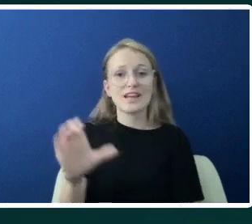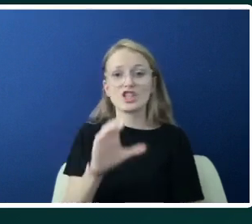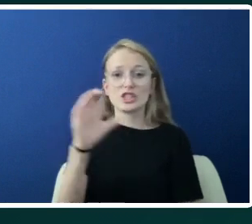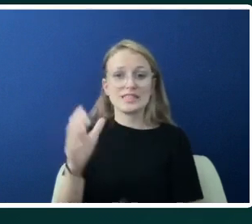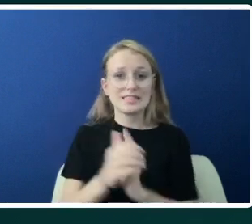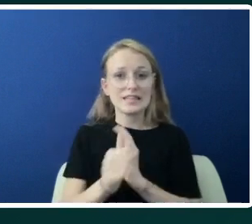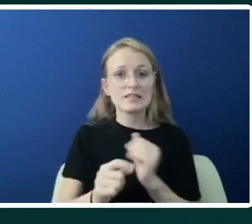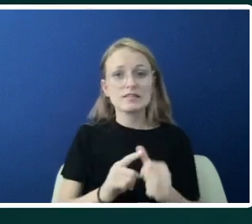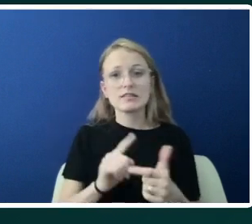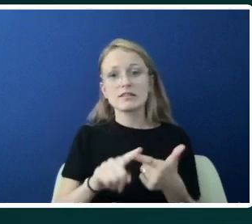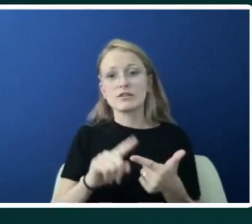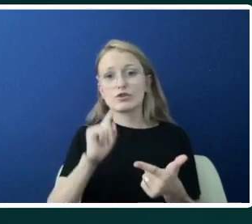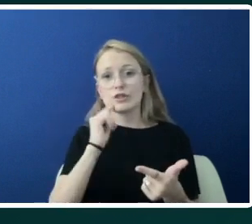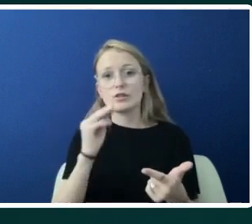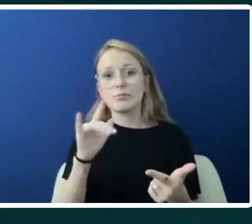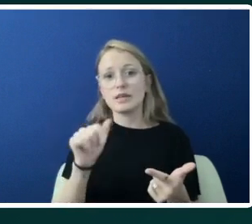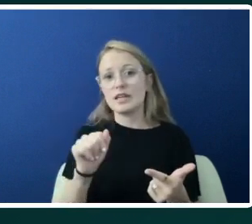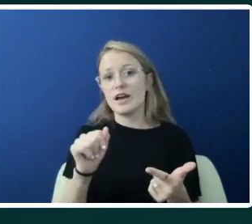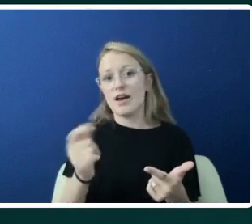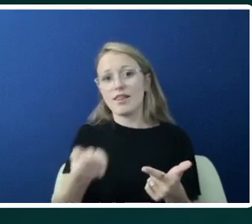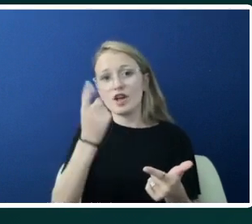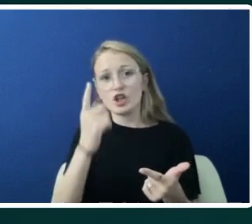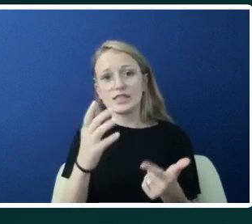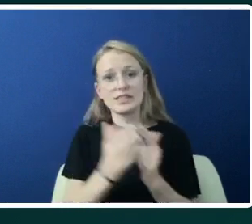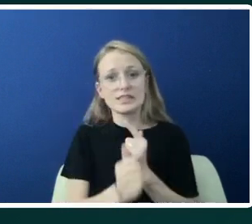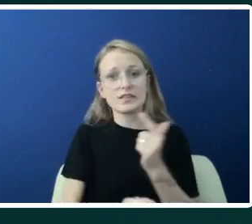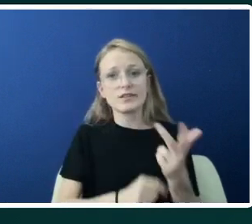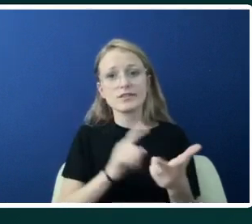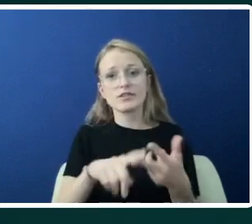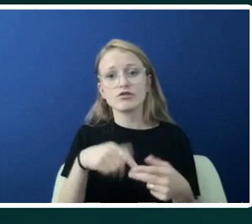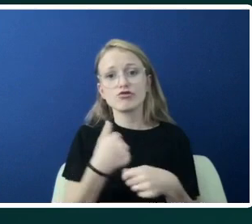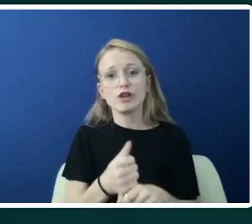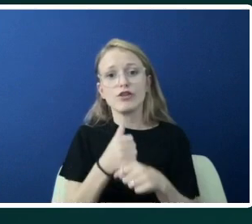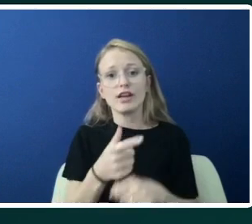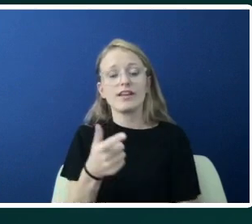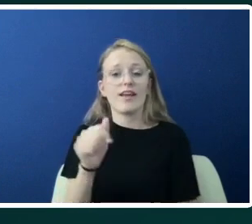skills, generative AI, the learning management systems that we deal with,